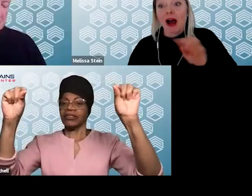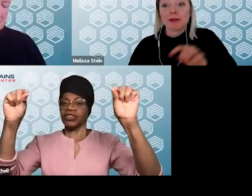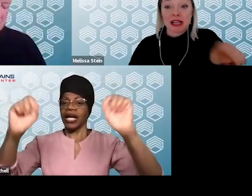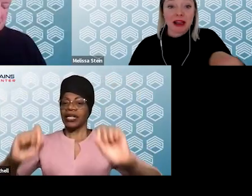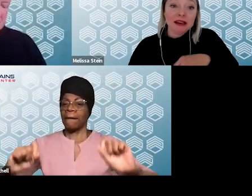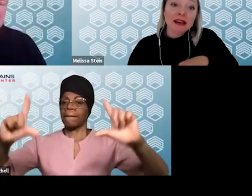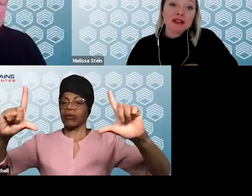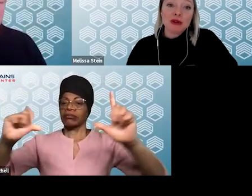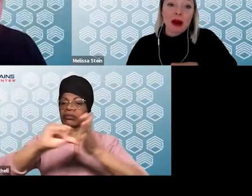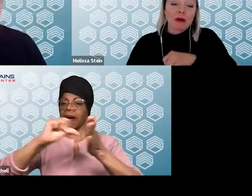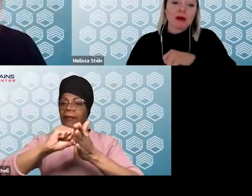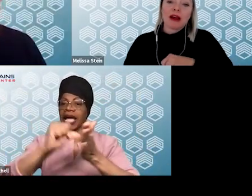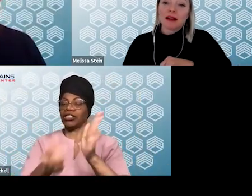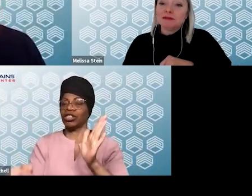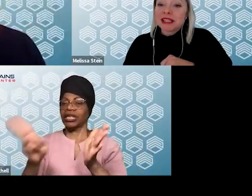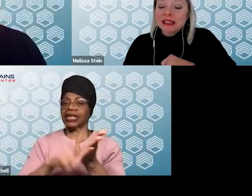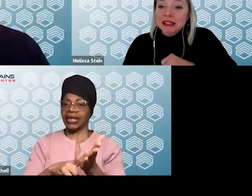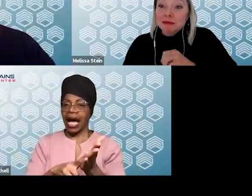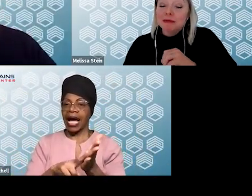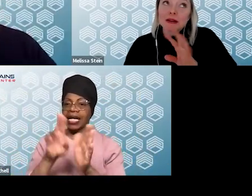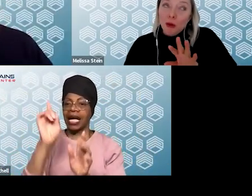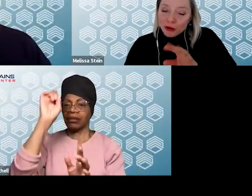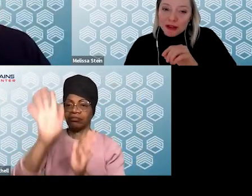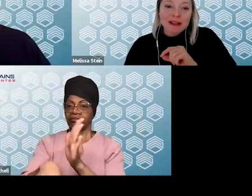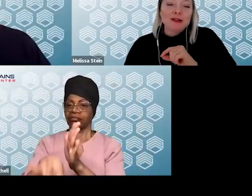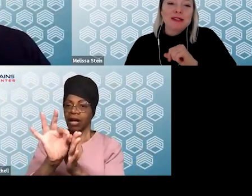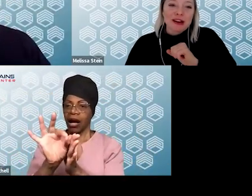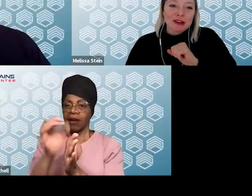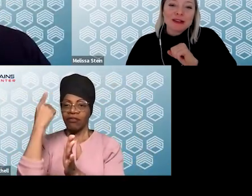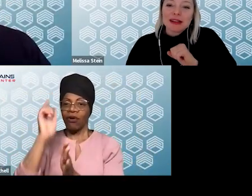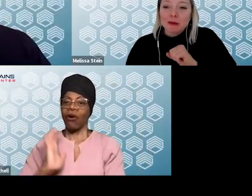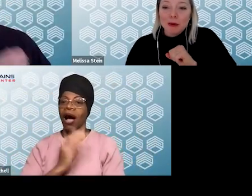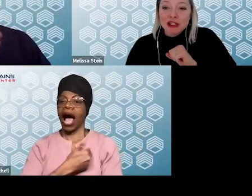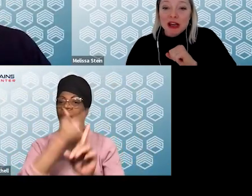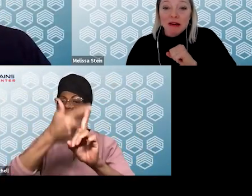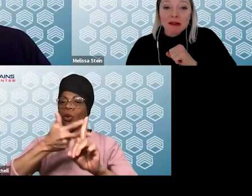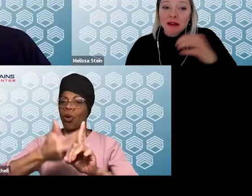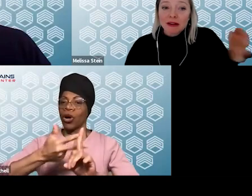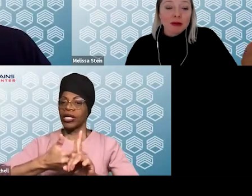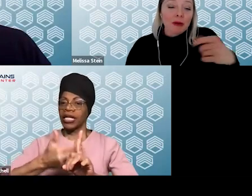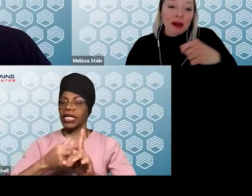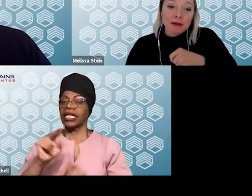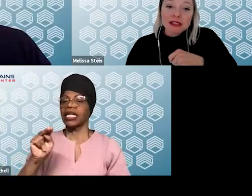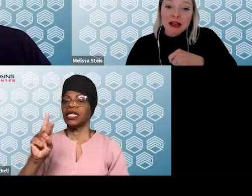and opt in to our quarterly newsletter, and we share programs,